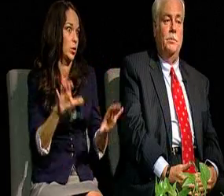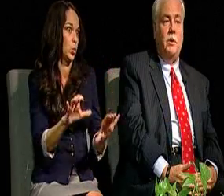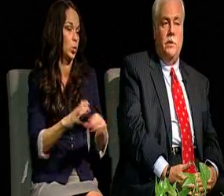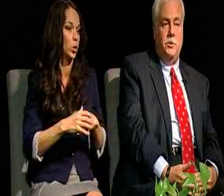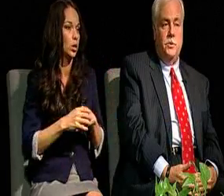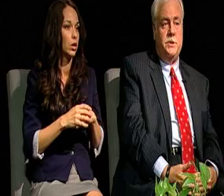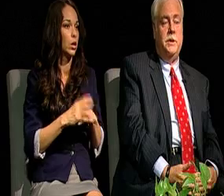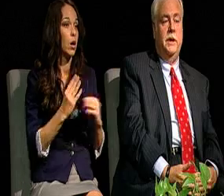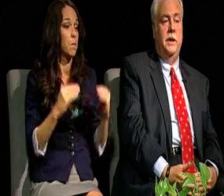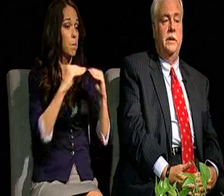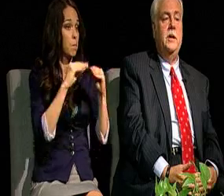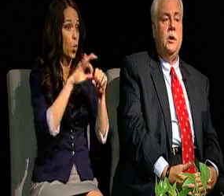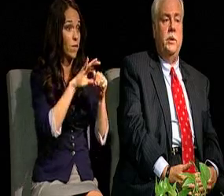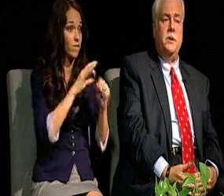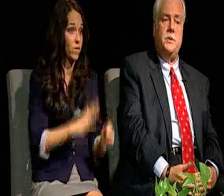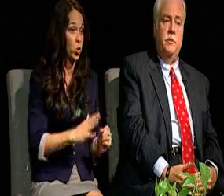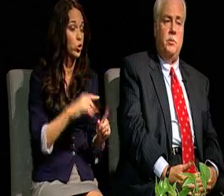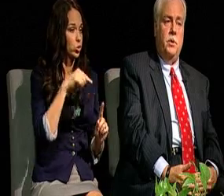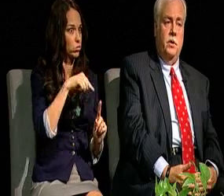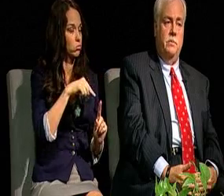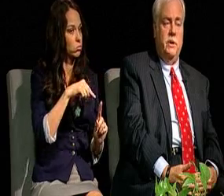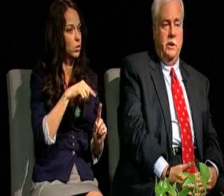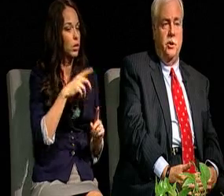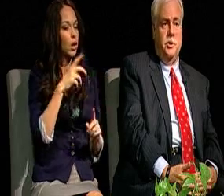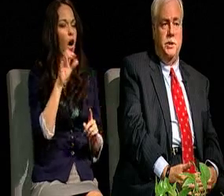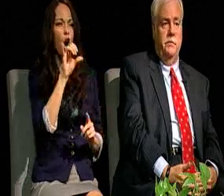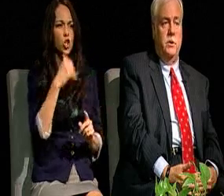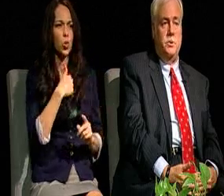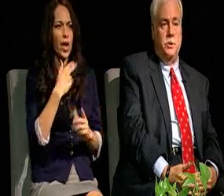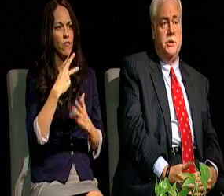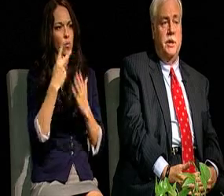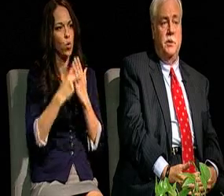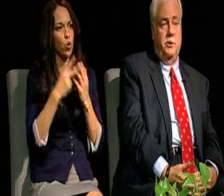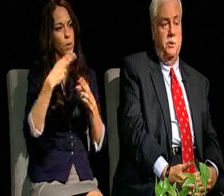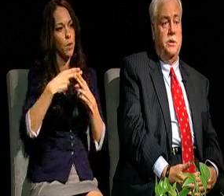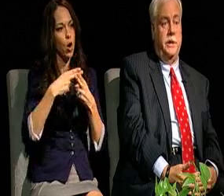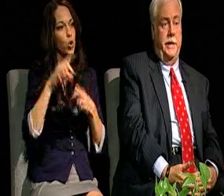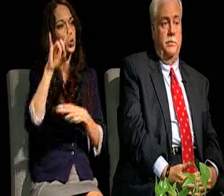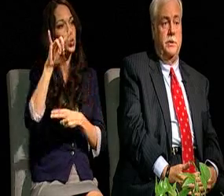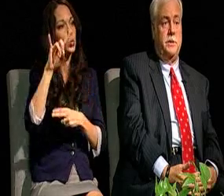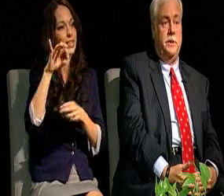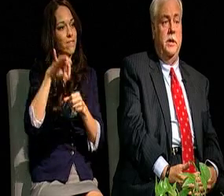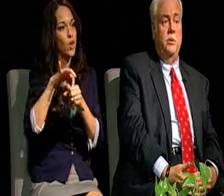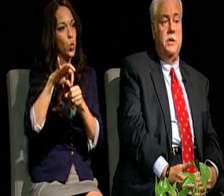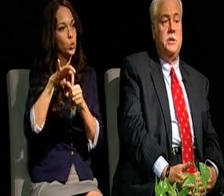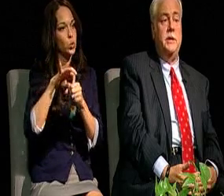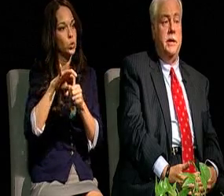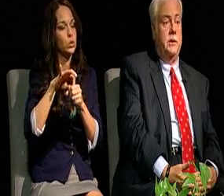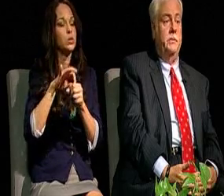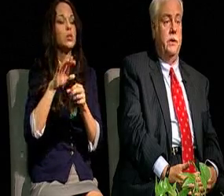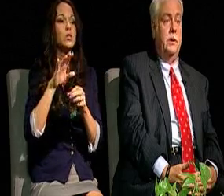More Voters, we also have a program called UT Votes, which is aimed at the UT Campus, which is get out to vote.